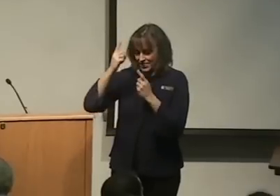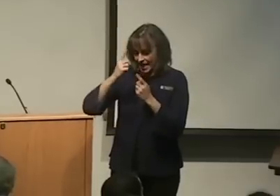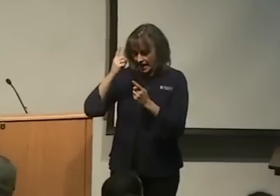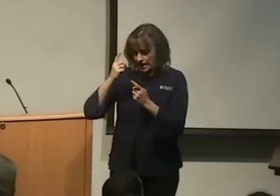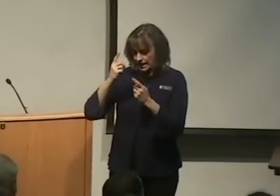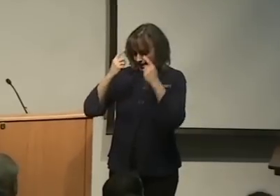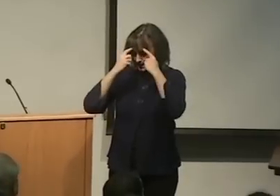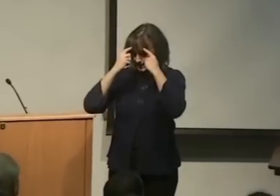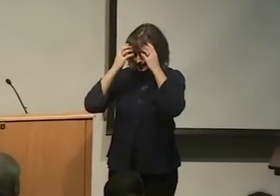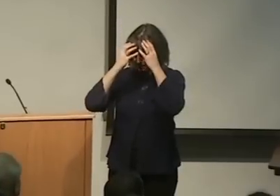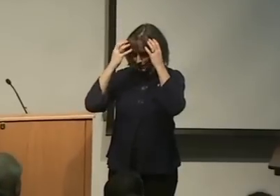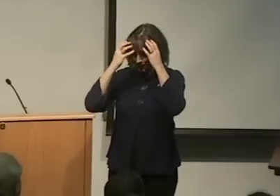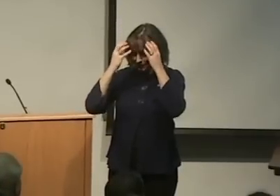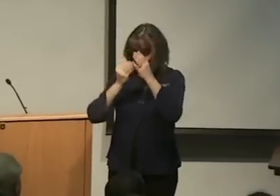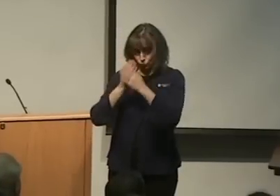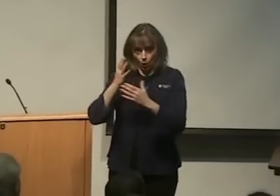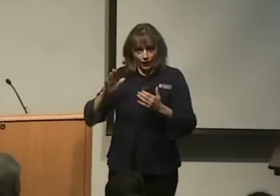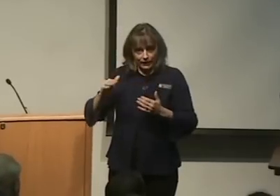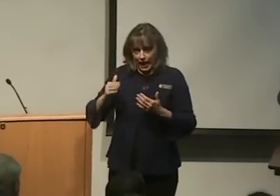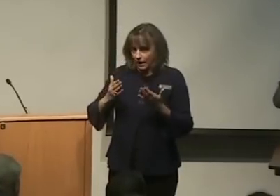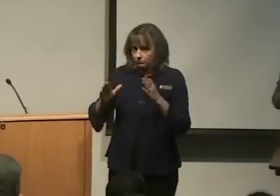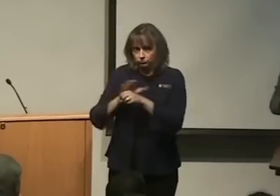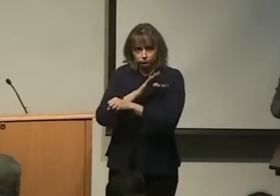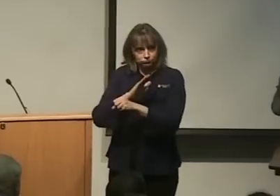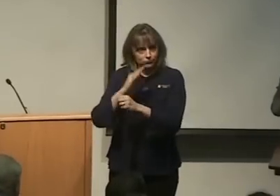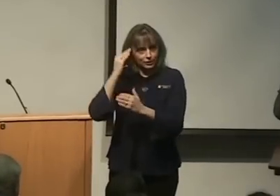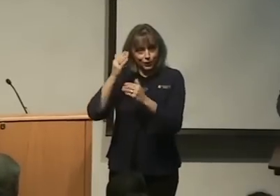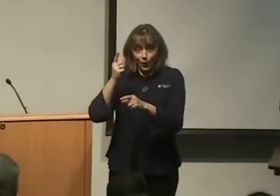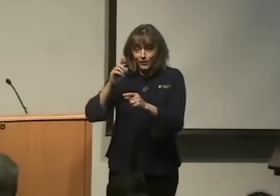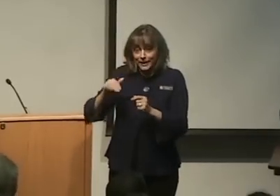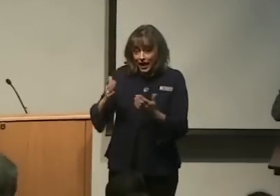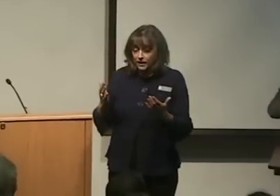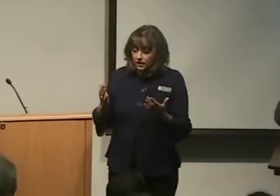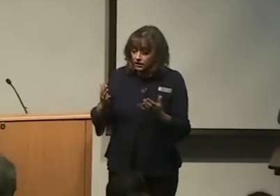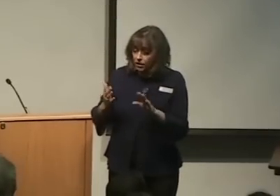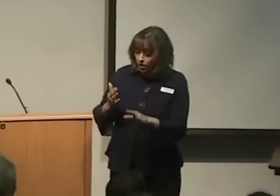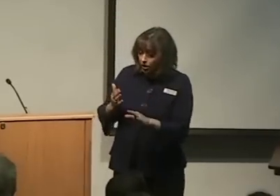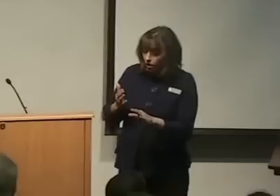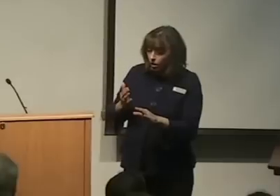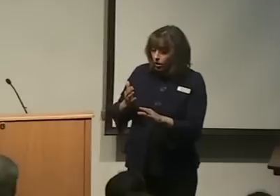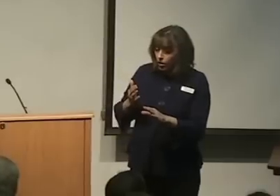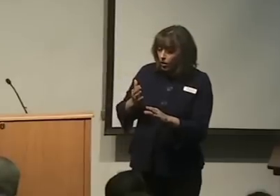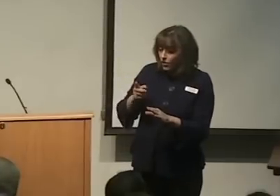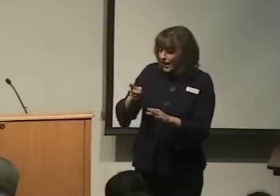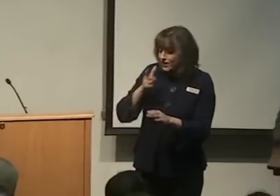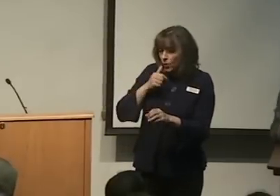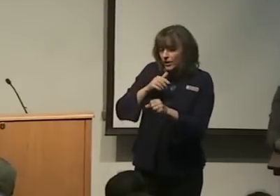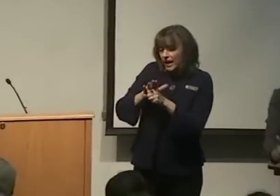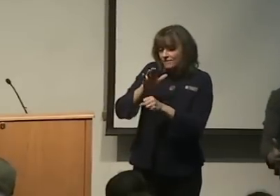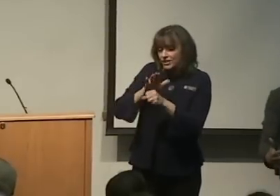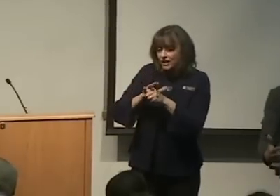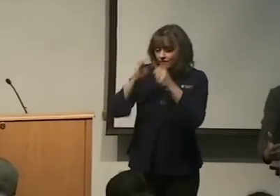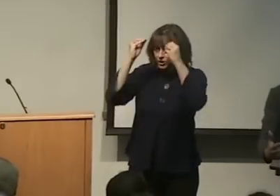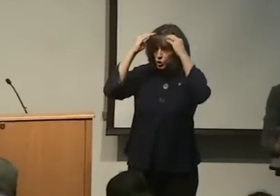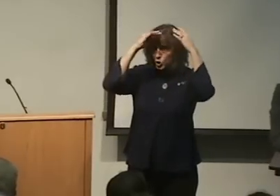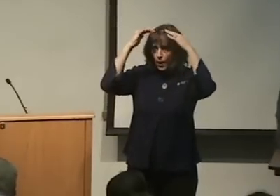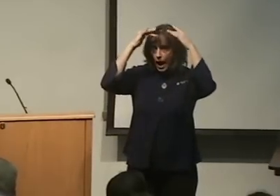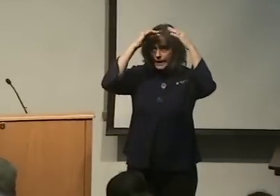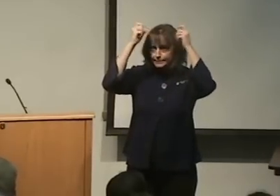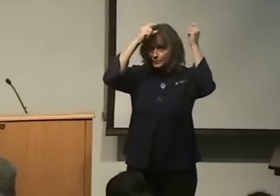Because that part of the brain -- it's not just that they haven't learned yet, it's that they literally don't have enough neurons there.